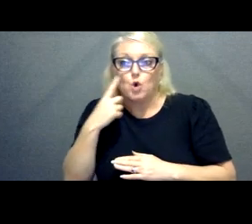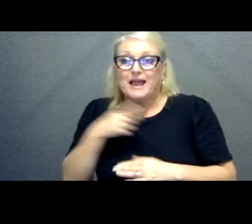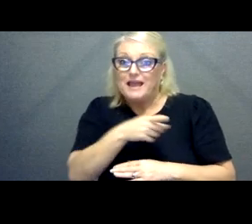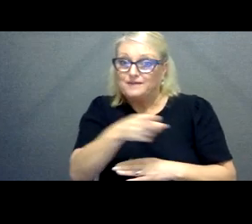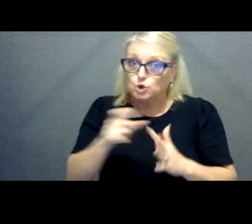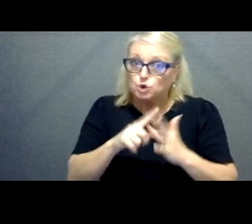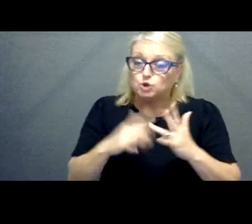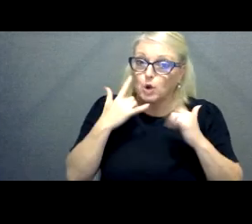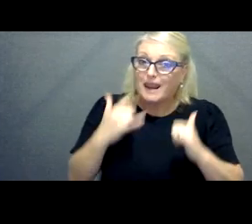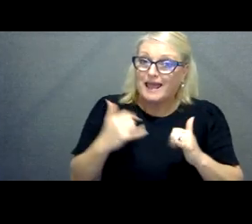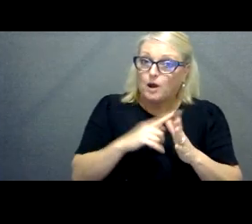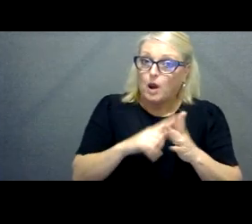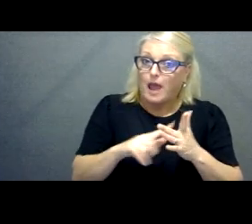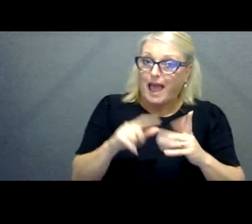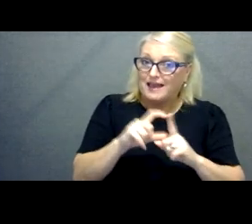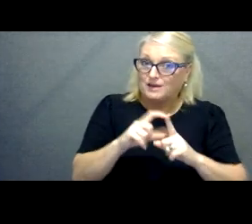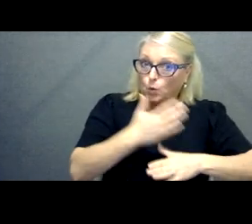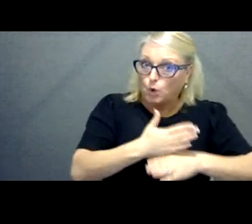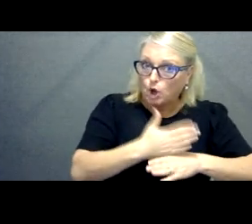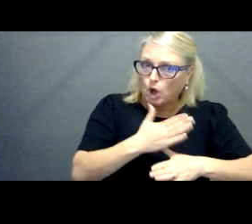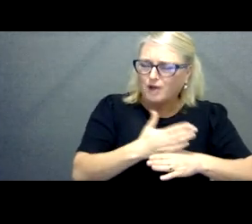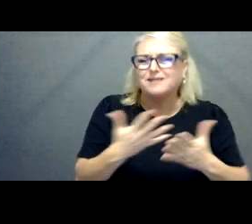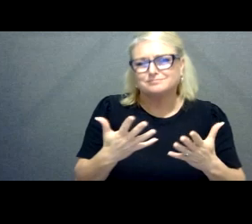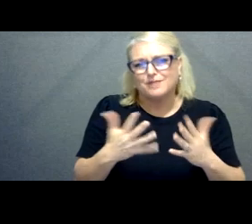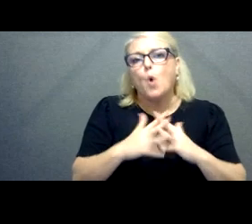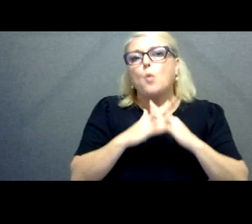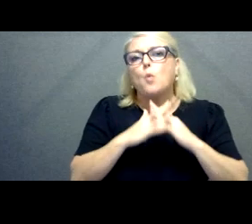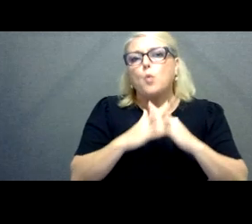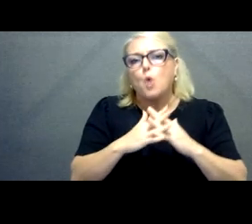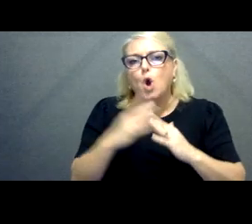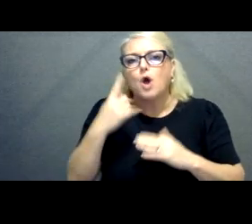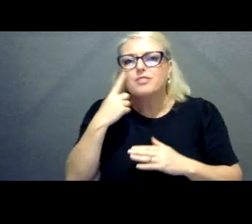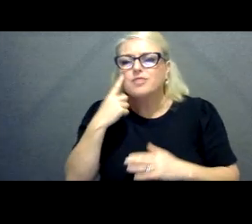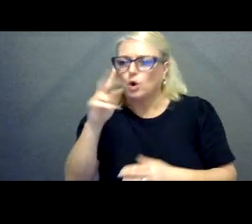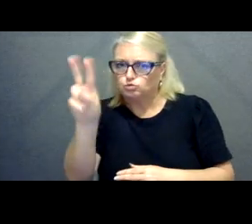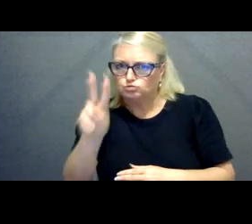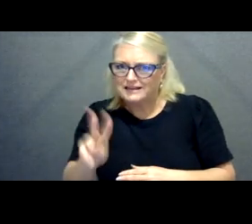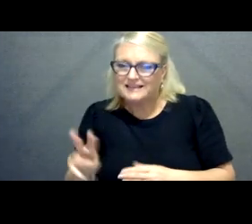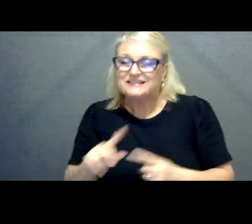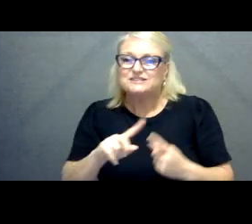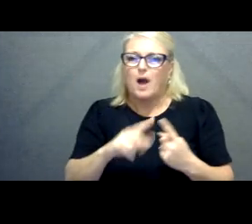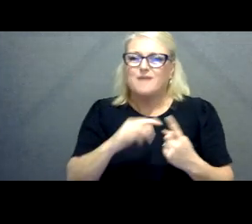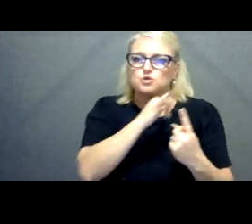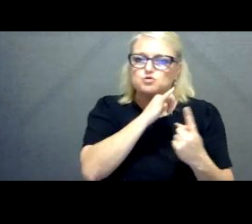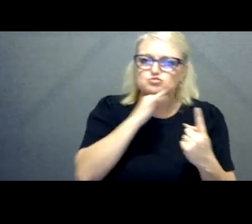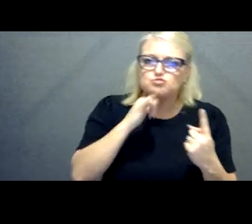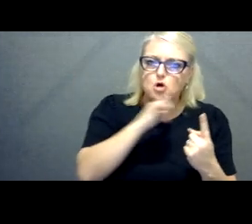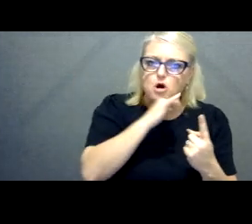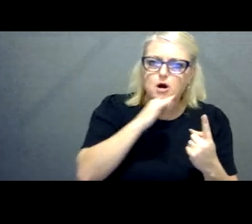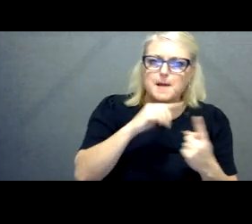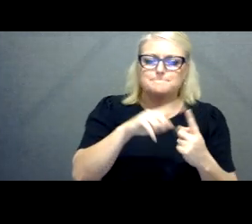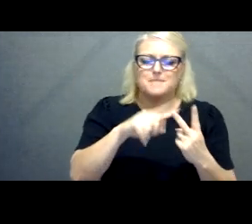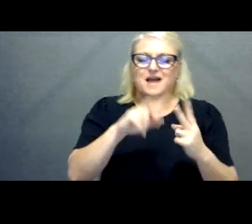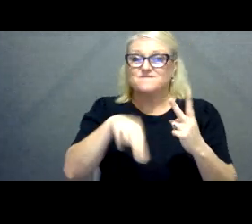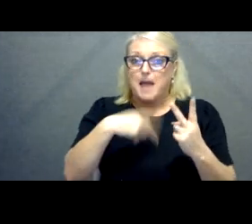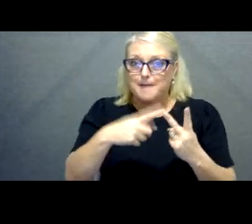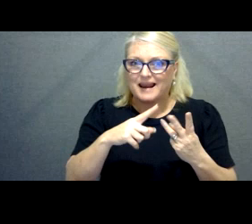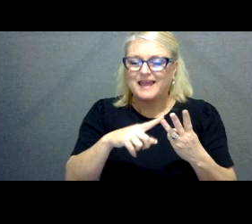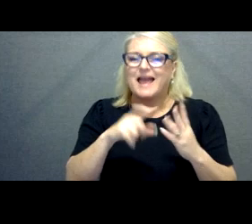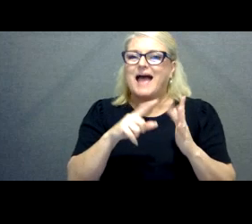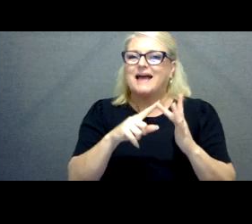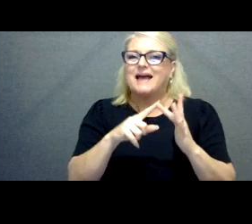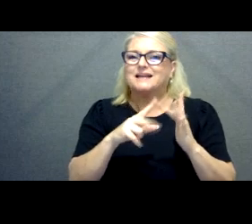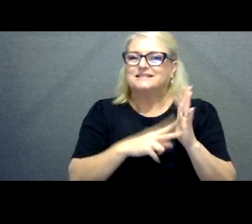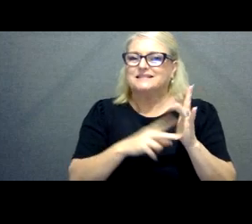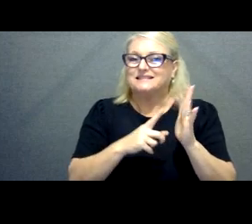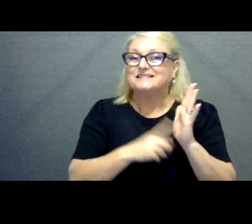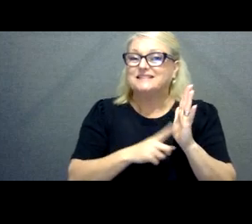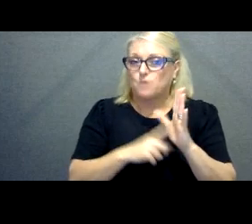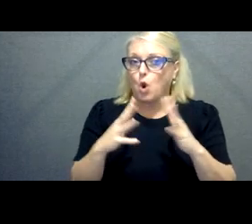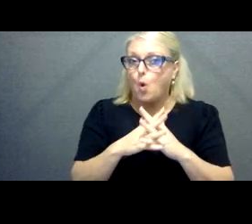a look at that it is split into um crime family and civil law and also whether it's a state or